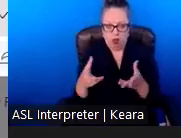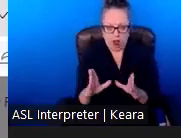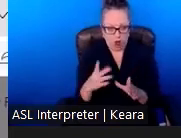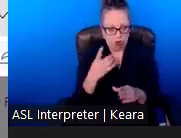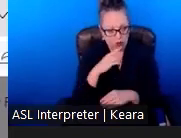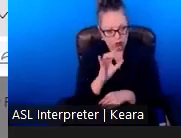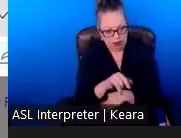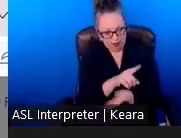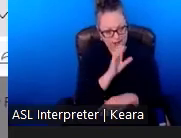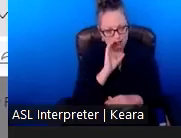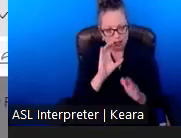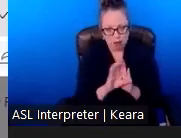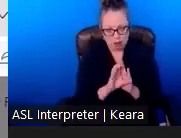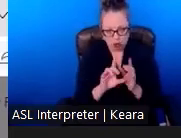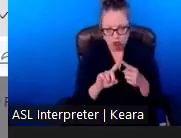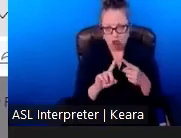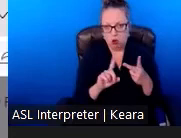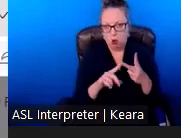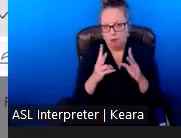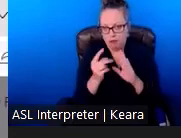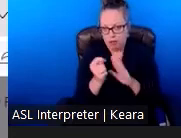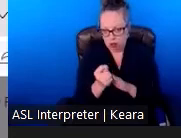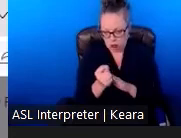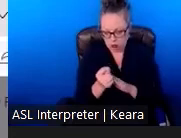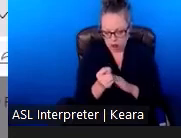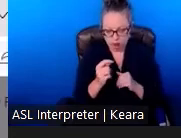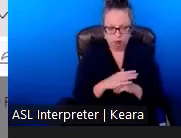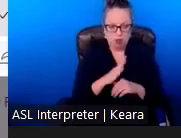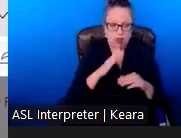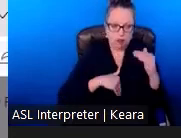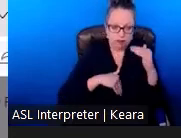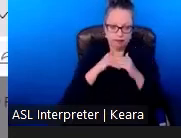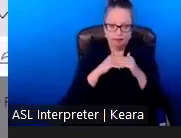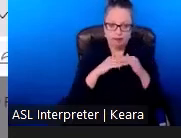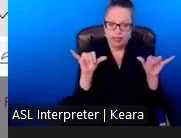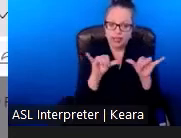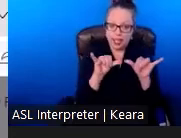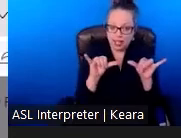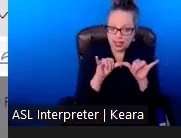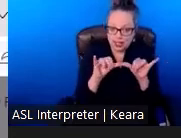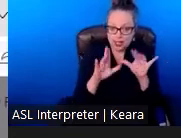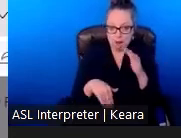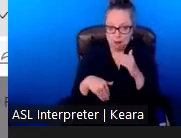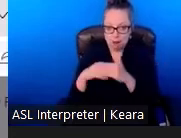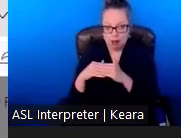and video files), the max file size limit for each upload, and the maximum number of